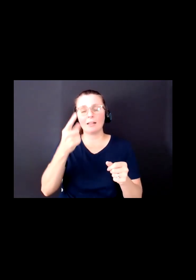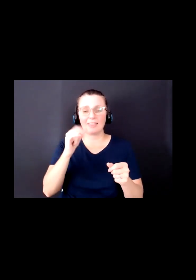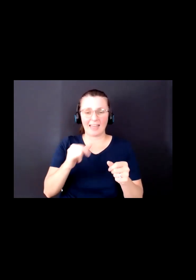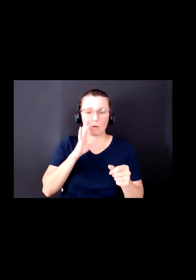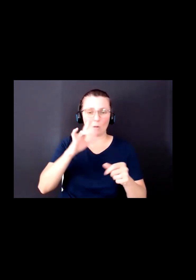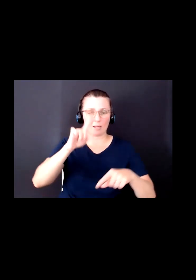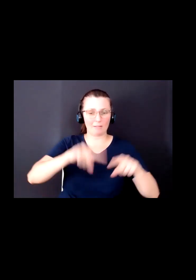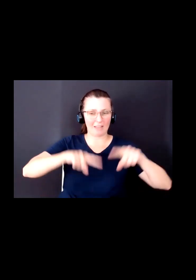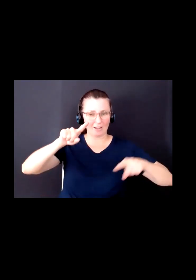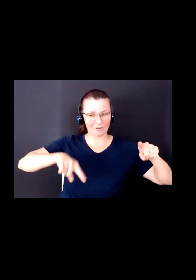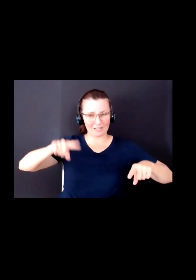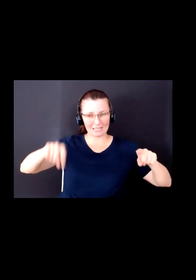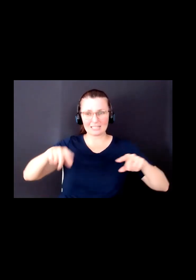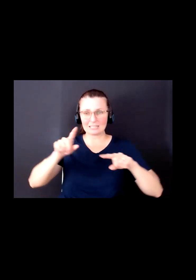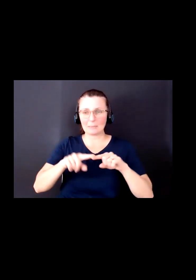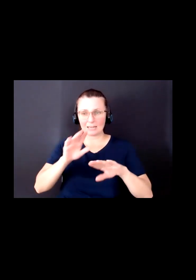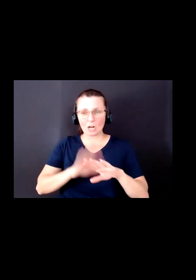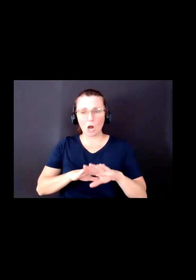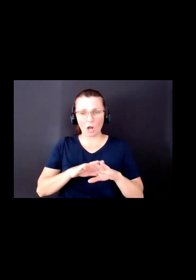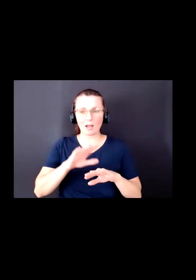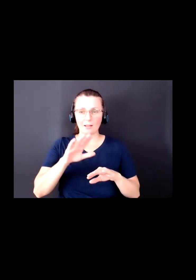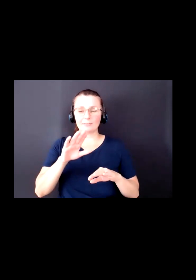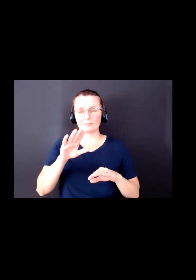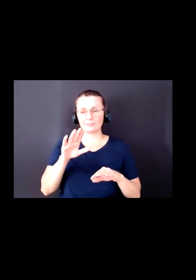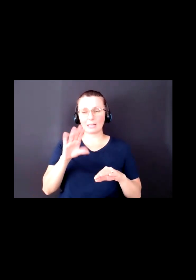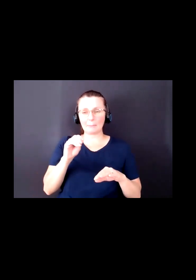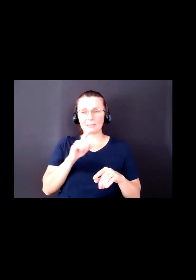sometimes from year to year. There are changing economic